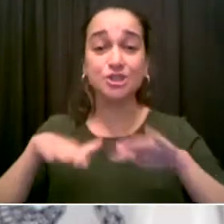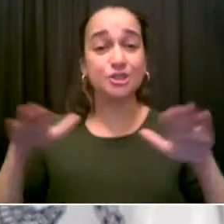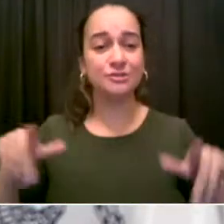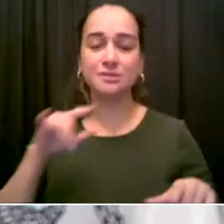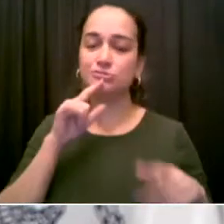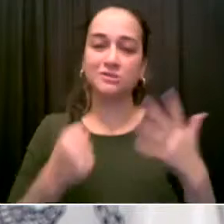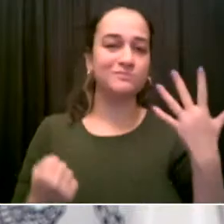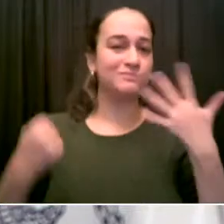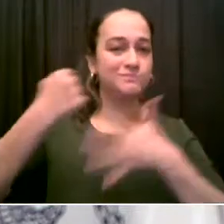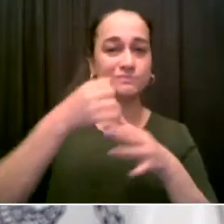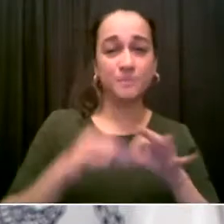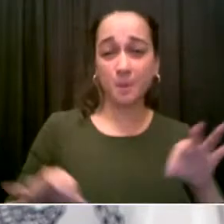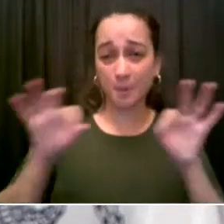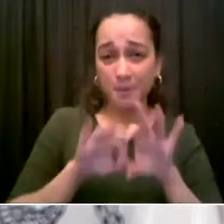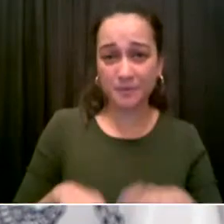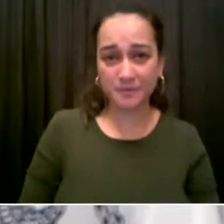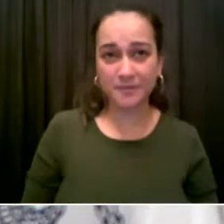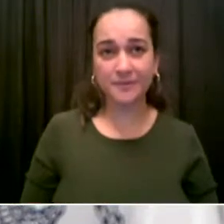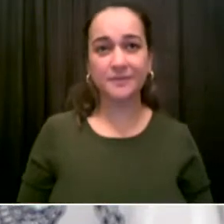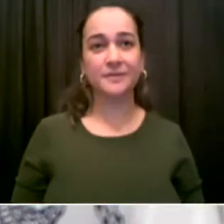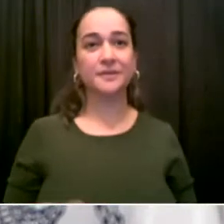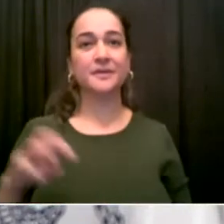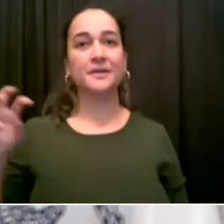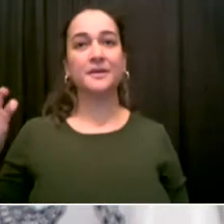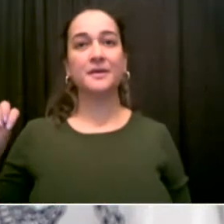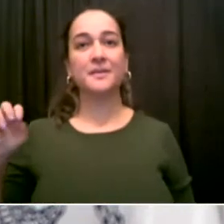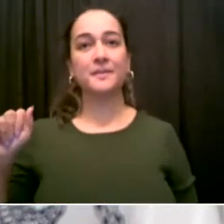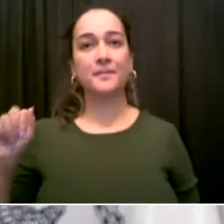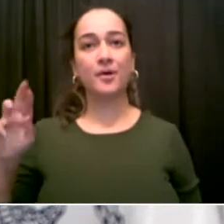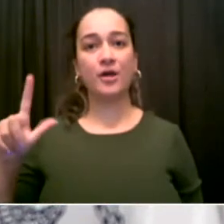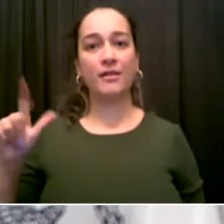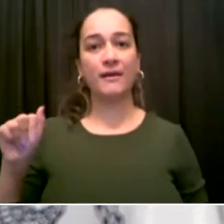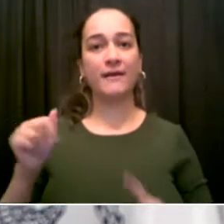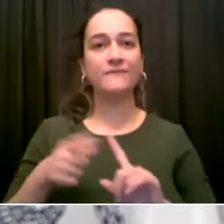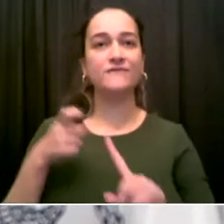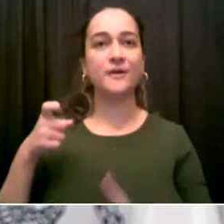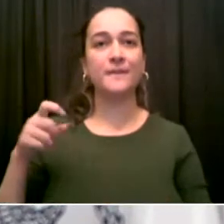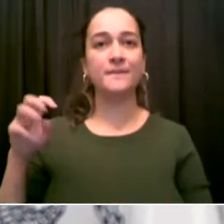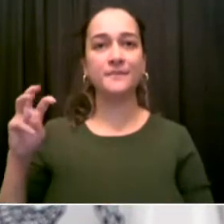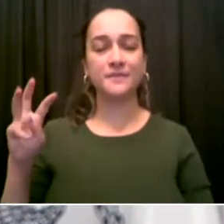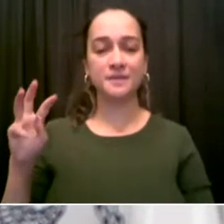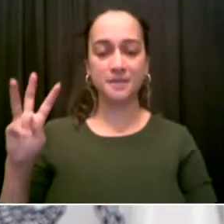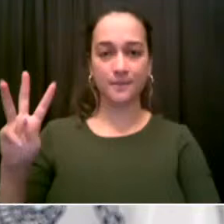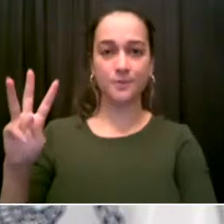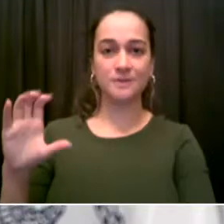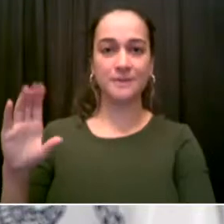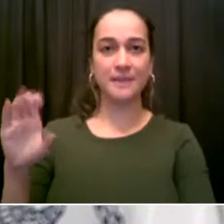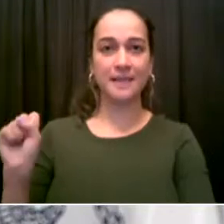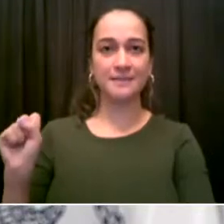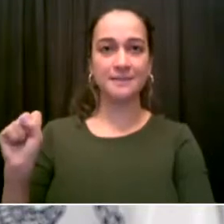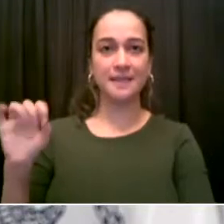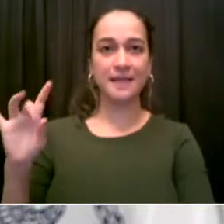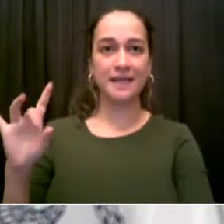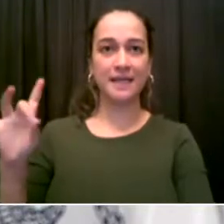WE ARE NOT GOING TO STOP UNTIL WE REACH EVERYONE WHO CAN AND WILL BE VACCINATED. THE NEXT